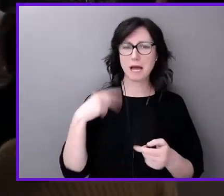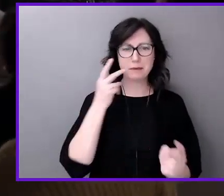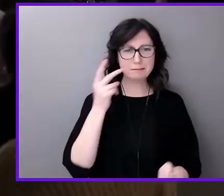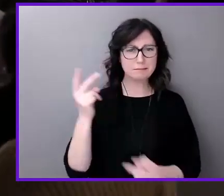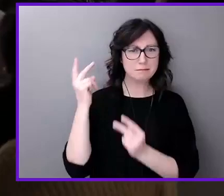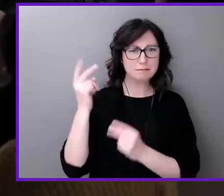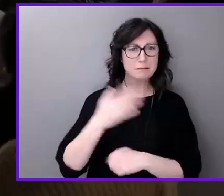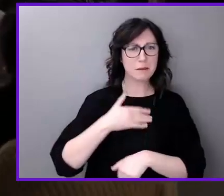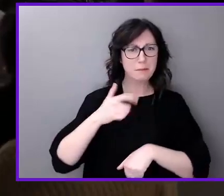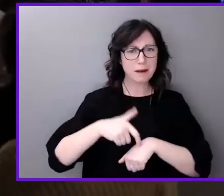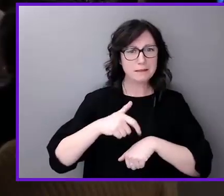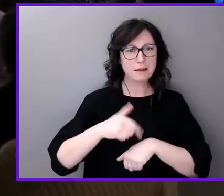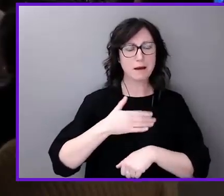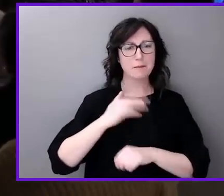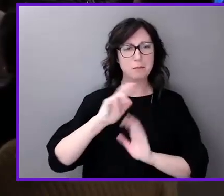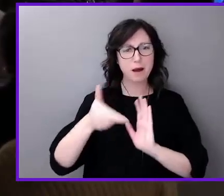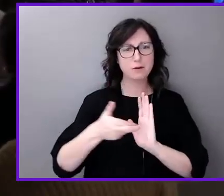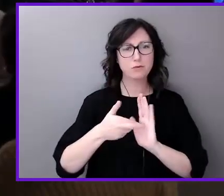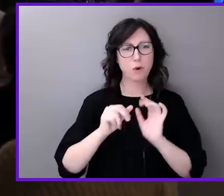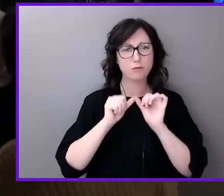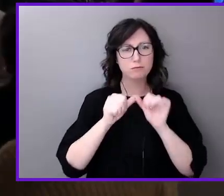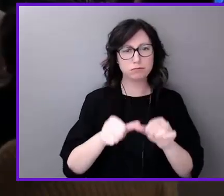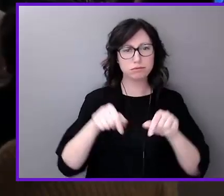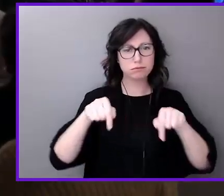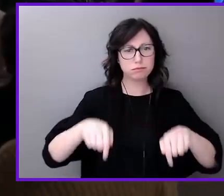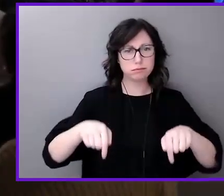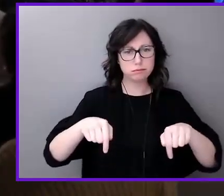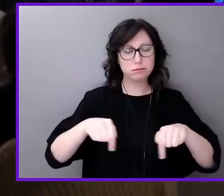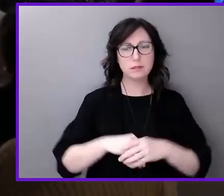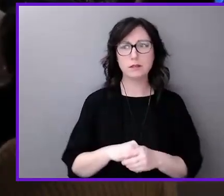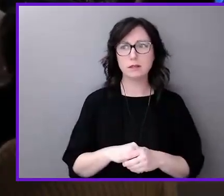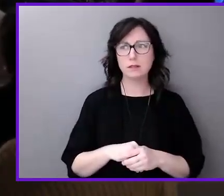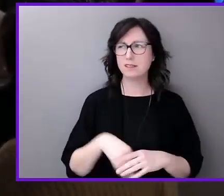in this role. I’ve also been thinking about the future of the Canada Council